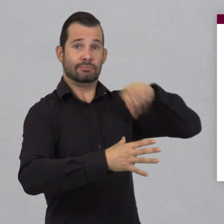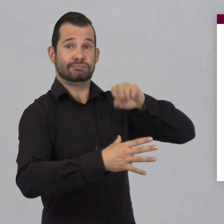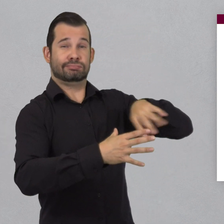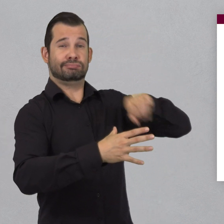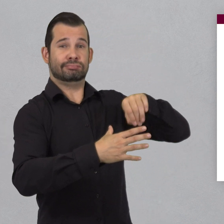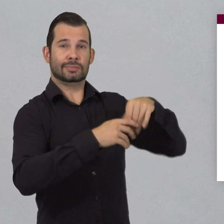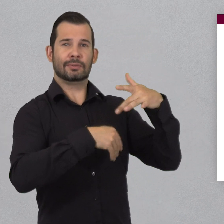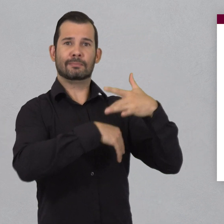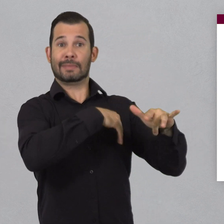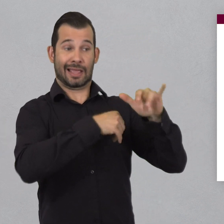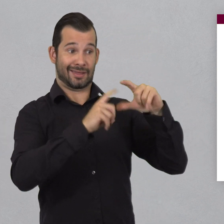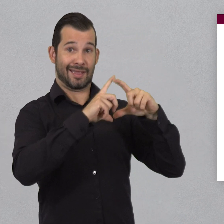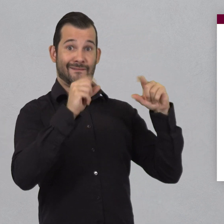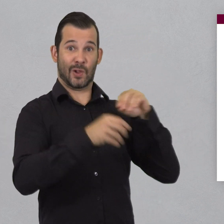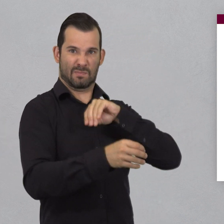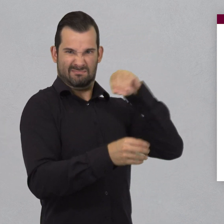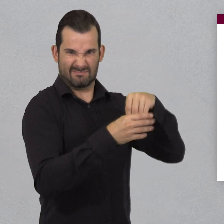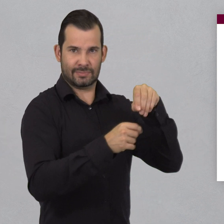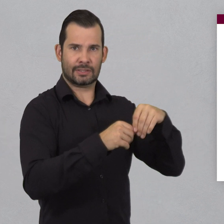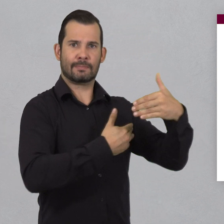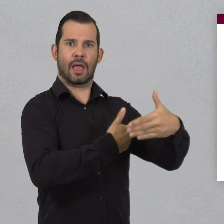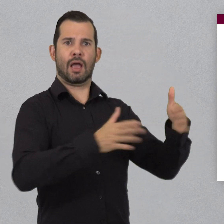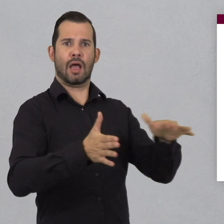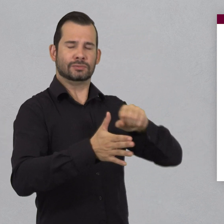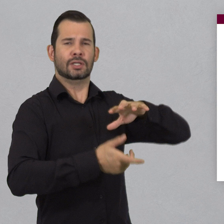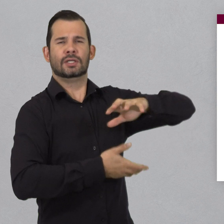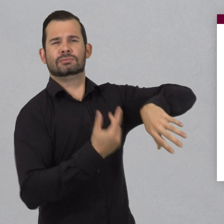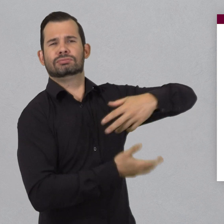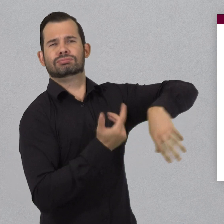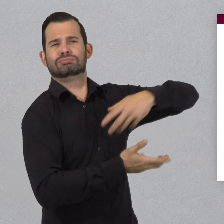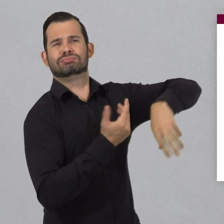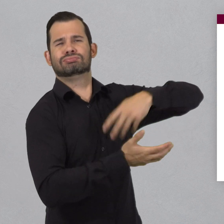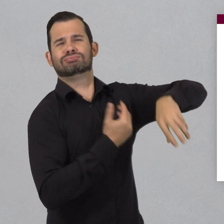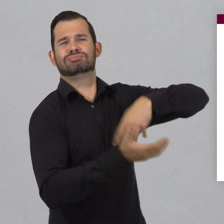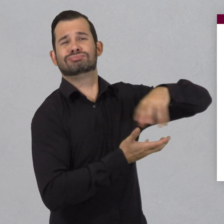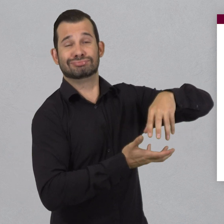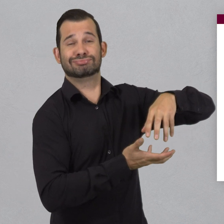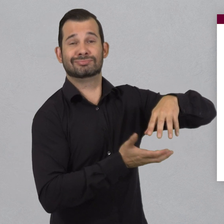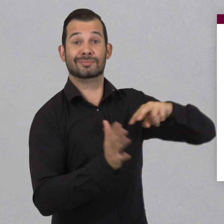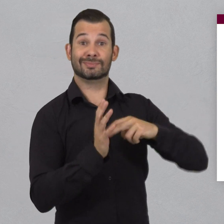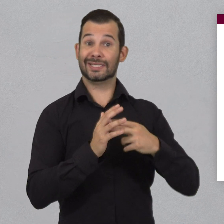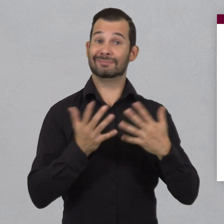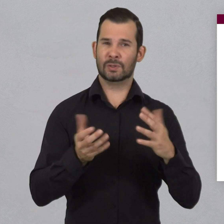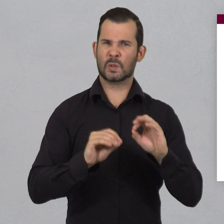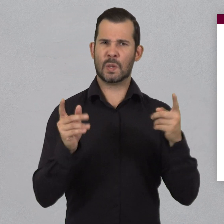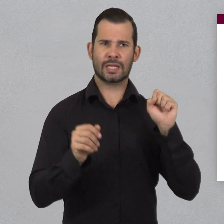The election worker will then put only the blank inner envelopes in the ballot box and mix them